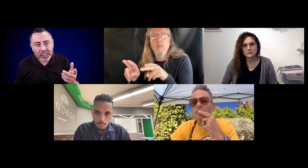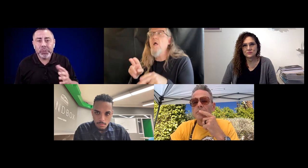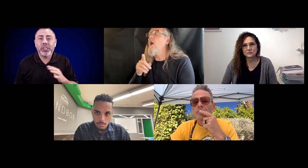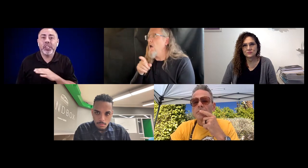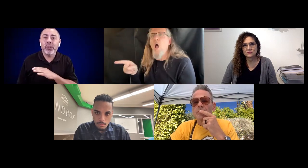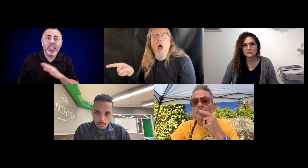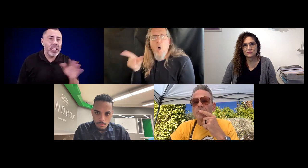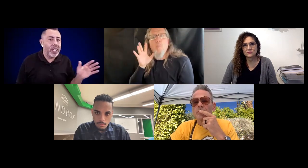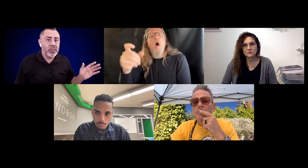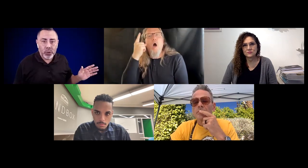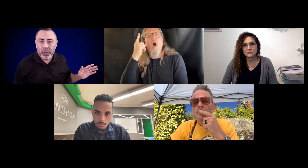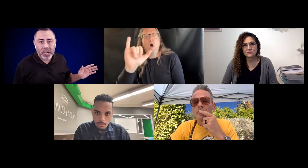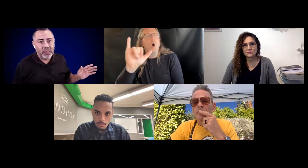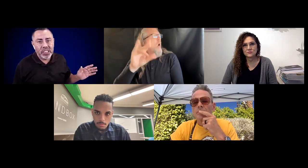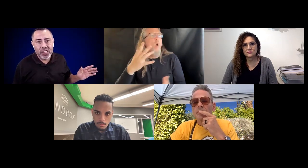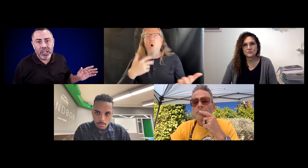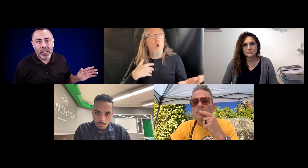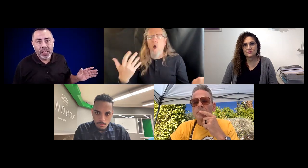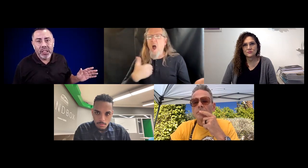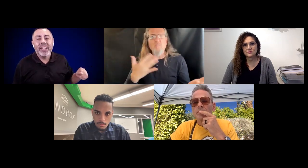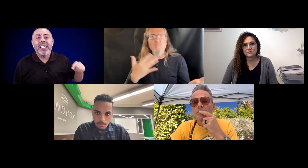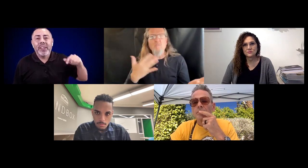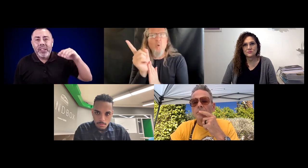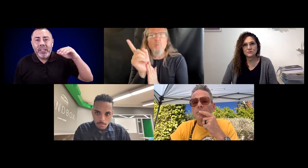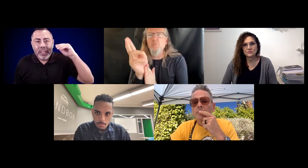But you know that they have a short amount of attention, that's the elevator pitch.